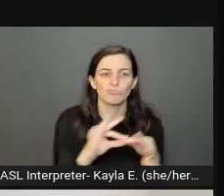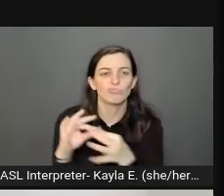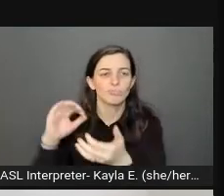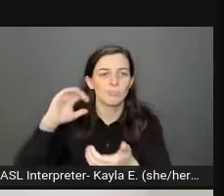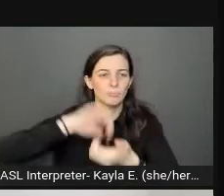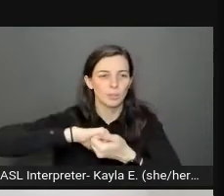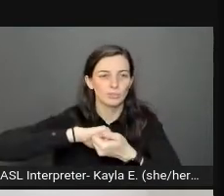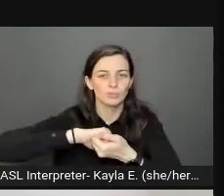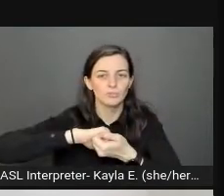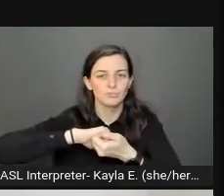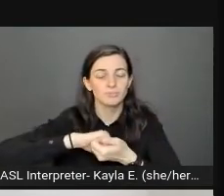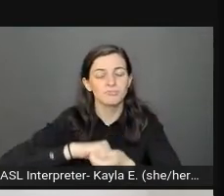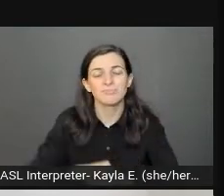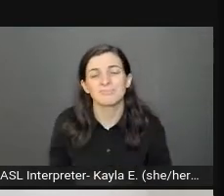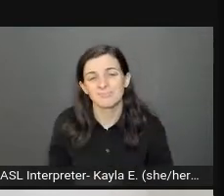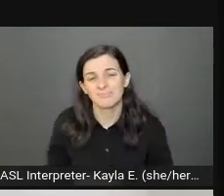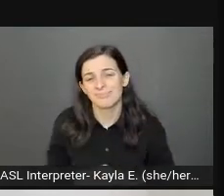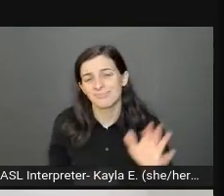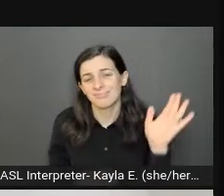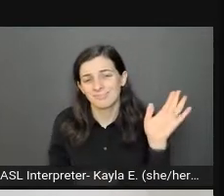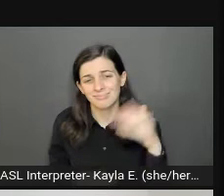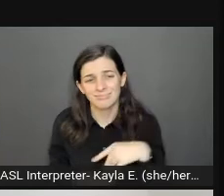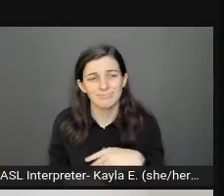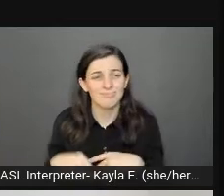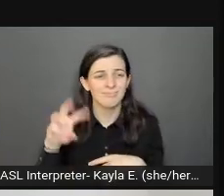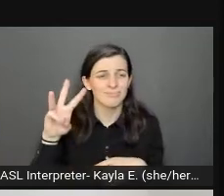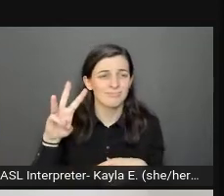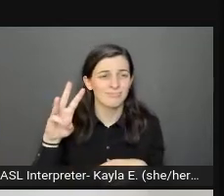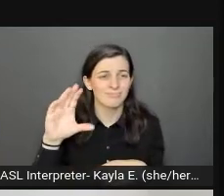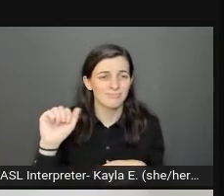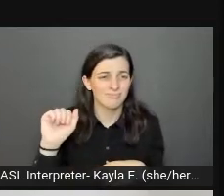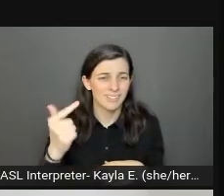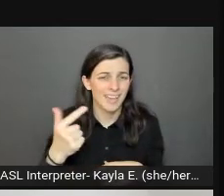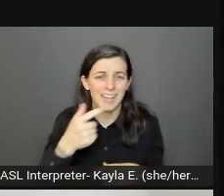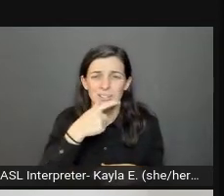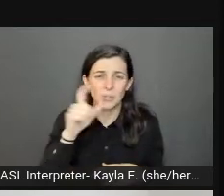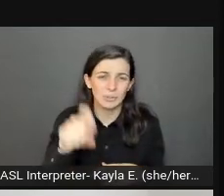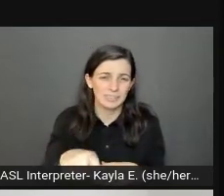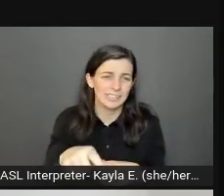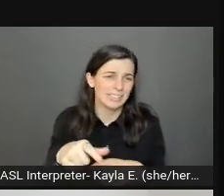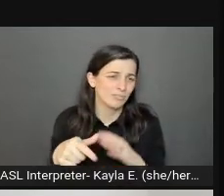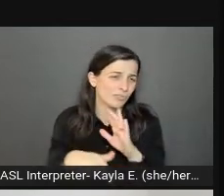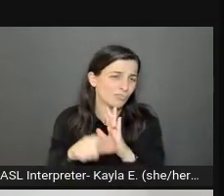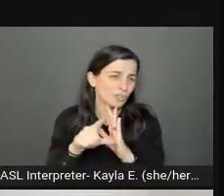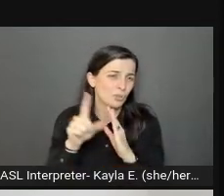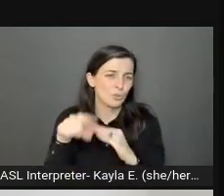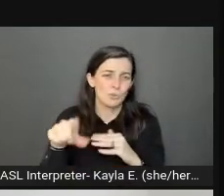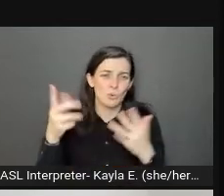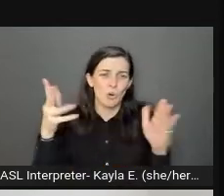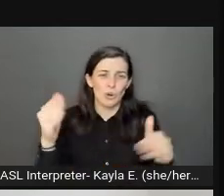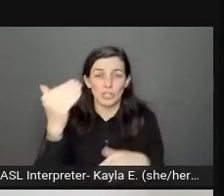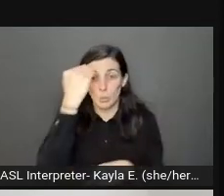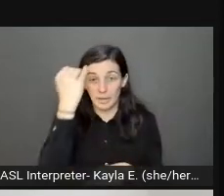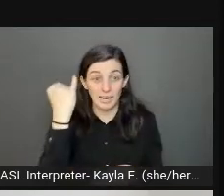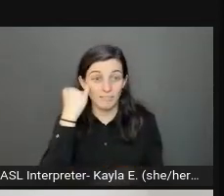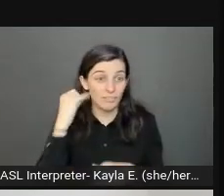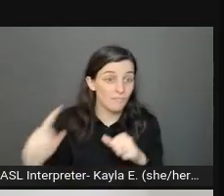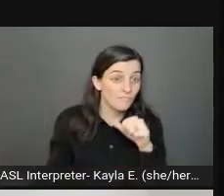I don't feel I need to go into the WCAG. I'm sure that everyone here is familiar with it. If it's the first time you're hearing of digital accessibility